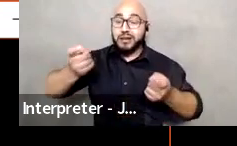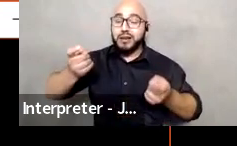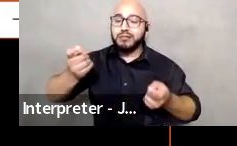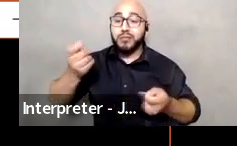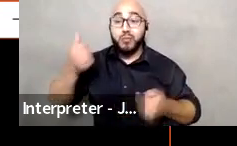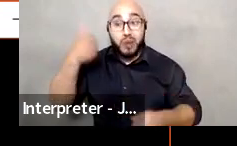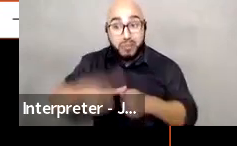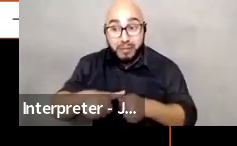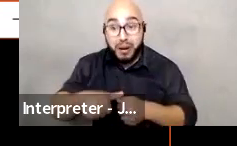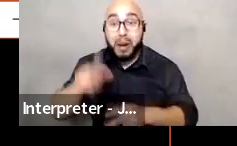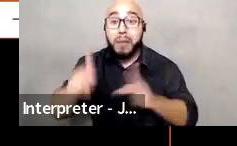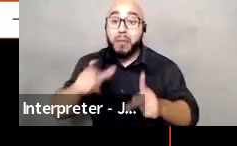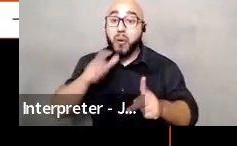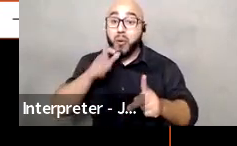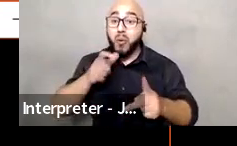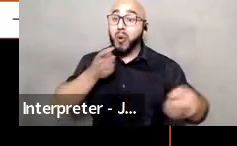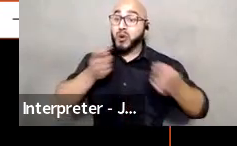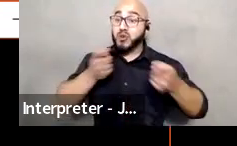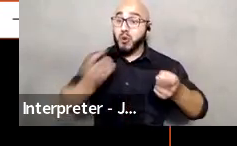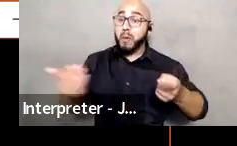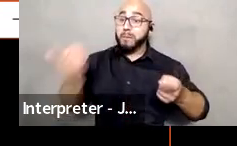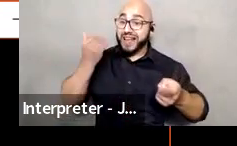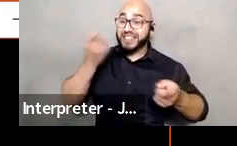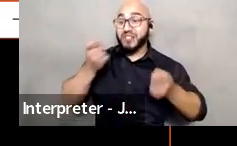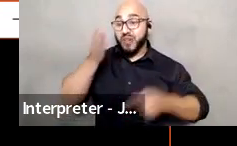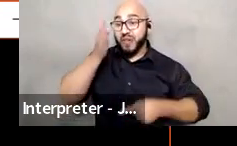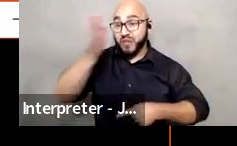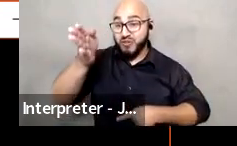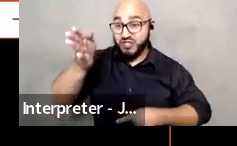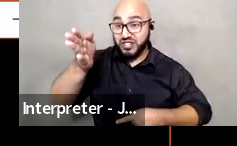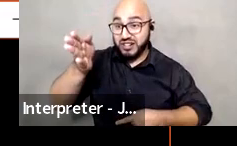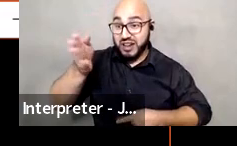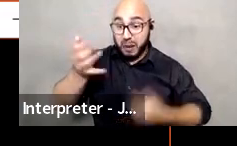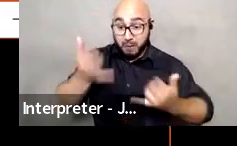The future, who controls the present. Controls the past.